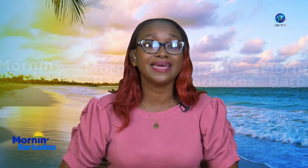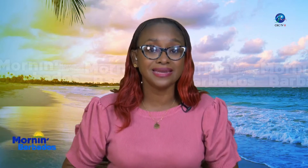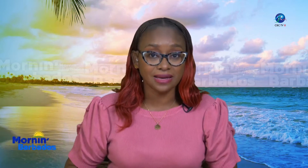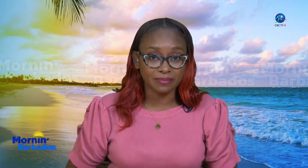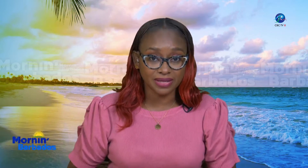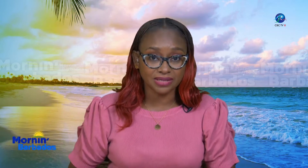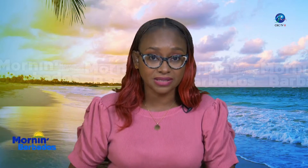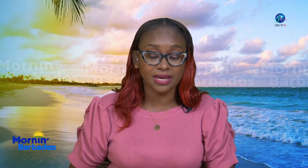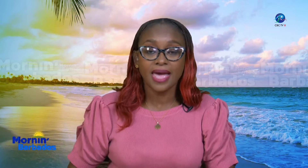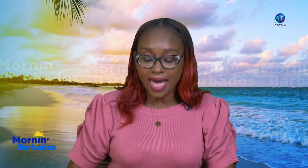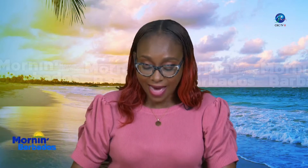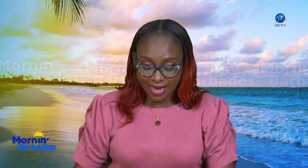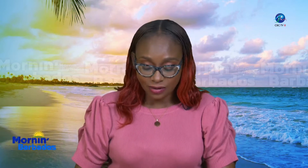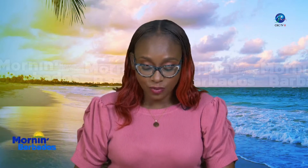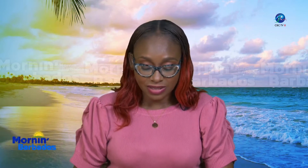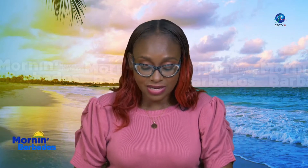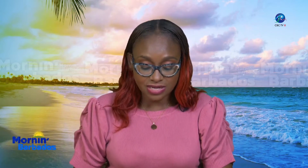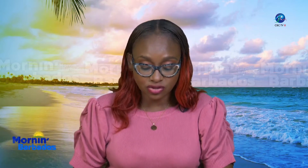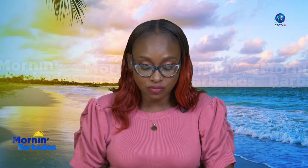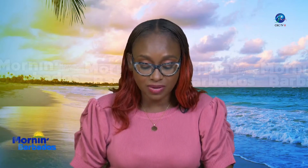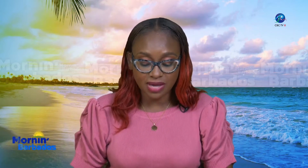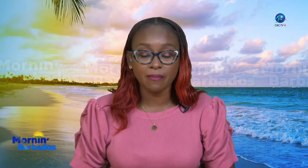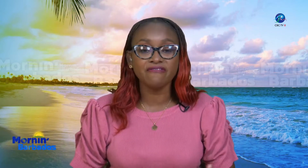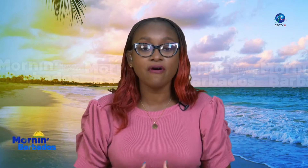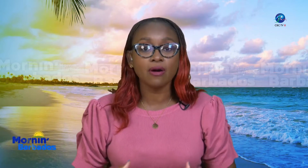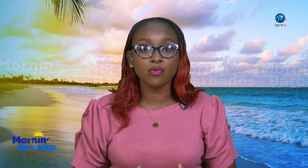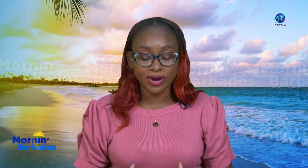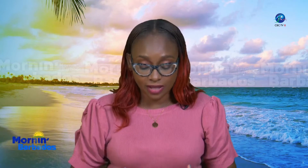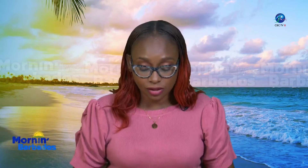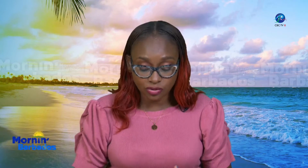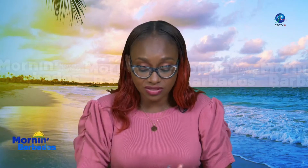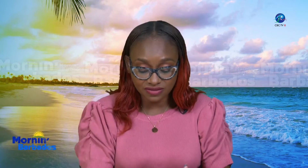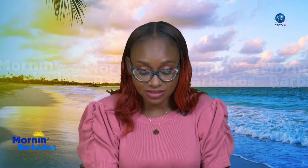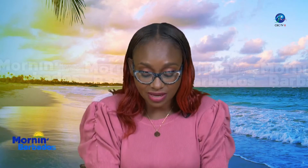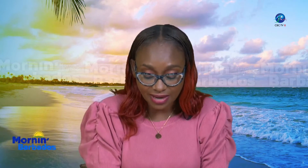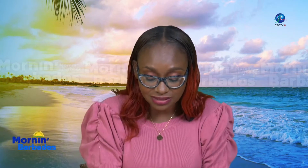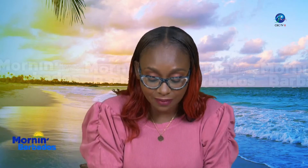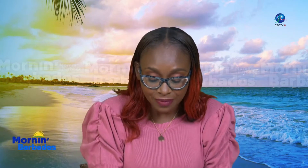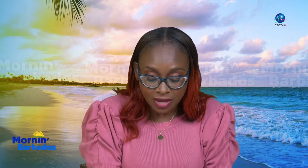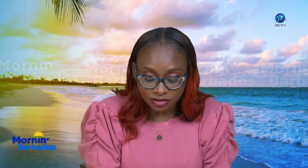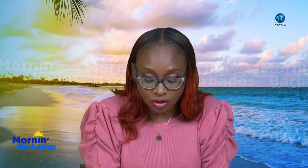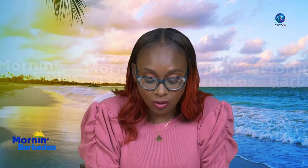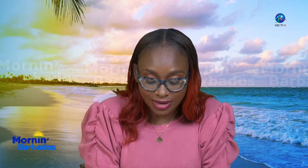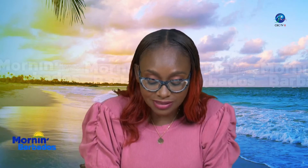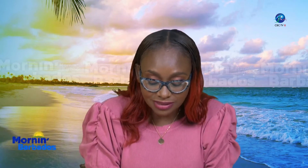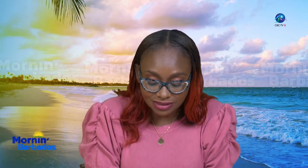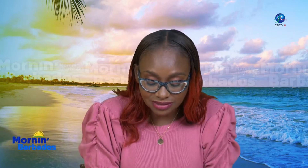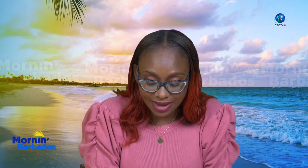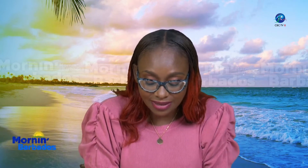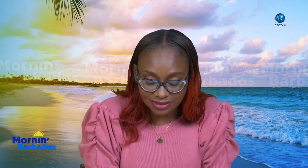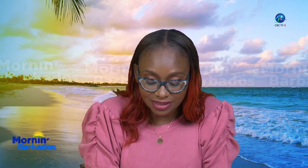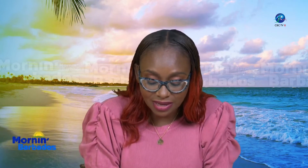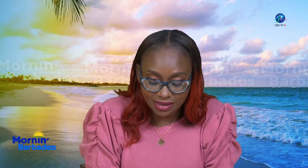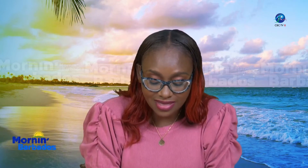inability and we need to be a far more inclusive society so it is a society